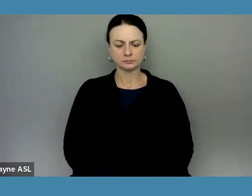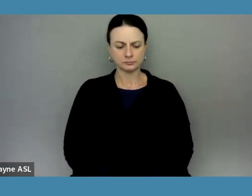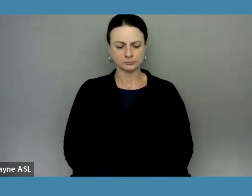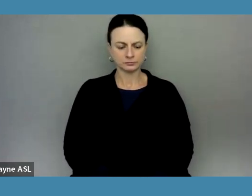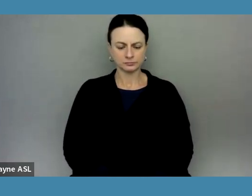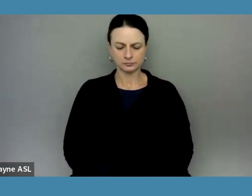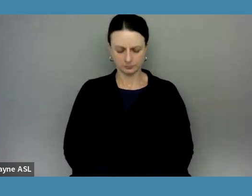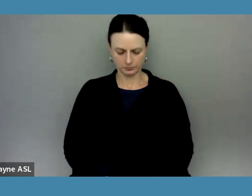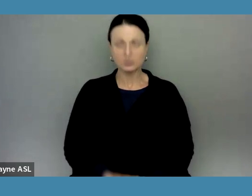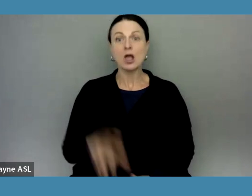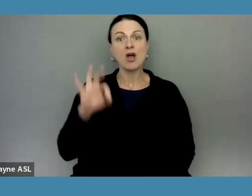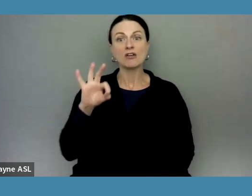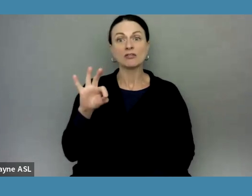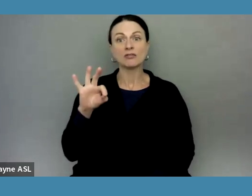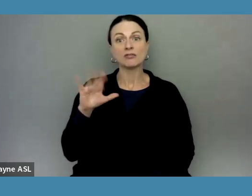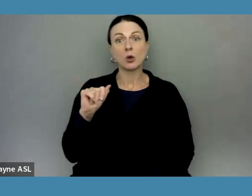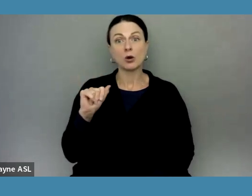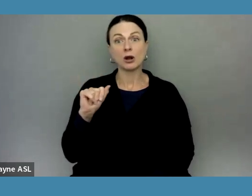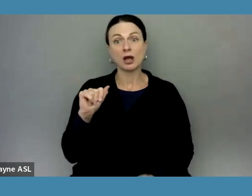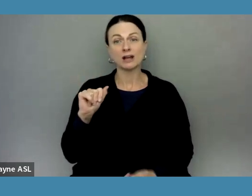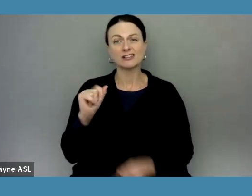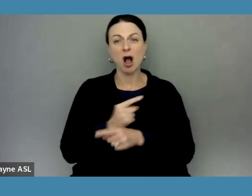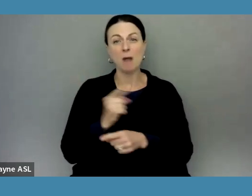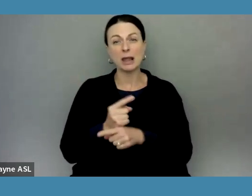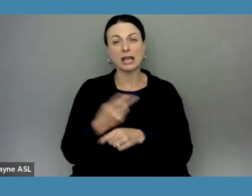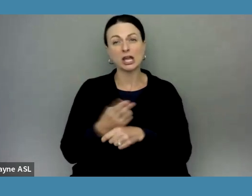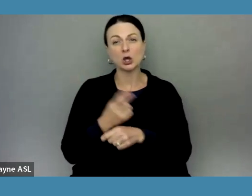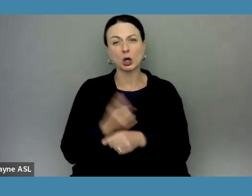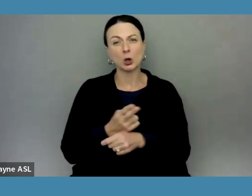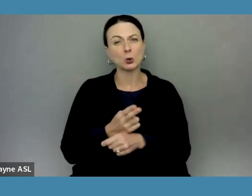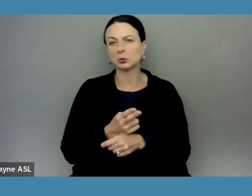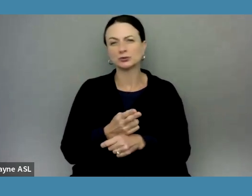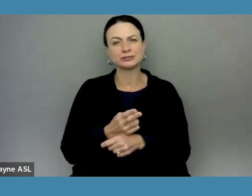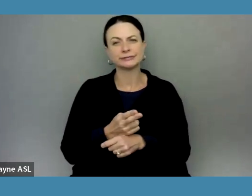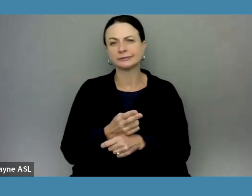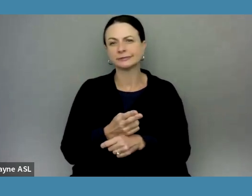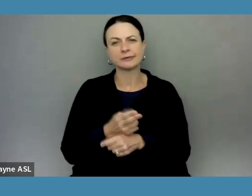Florida, commonly used Florida objections in litigation